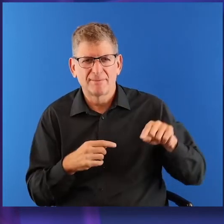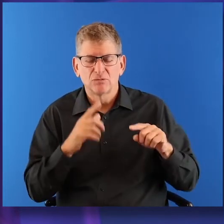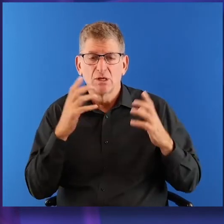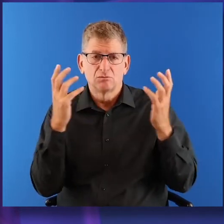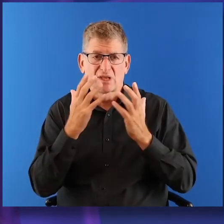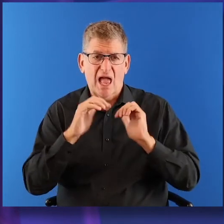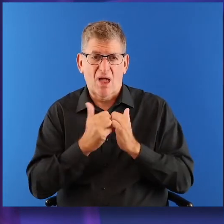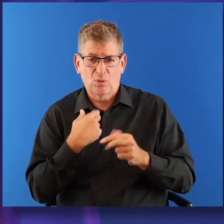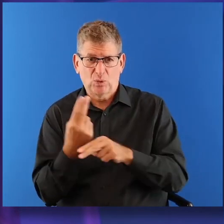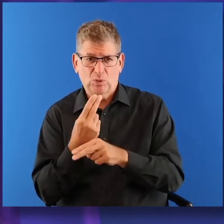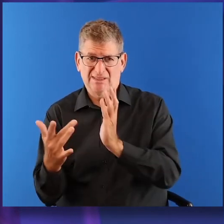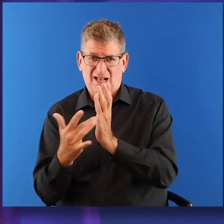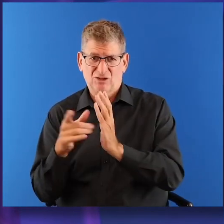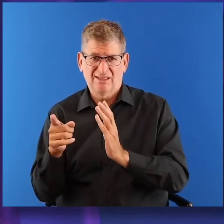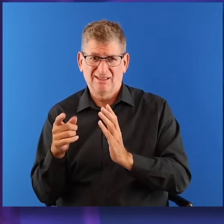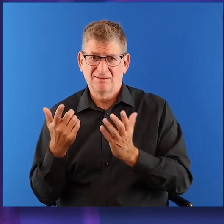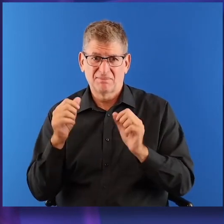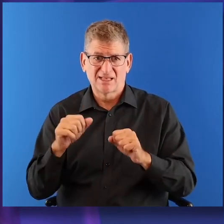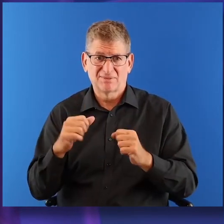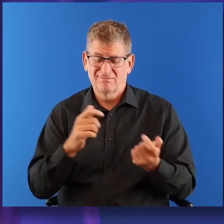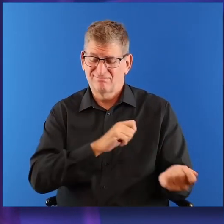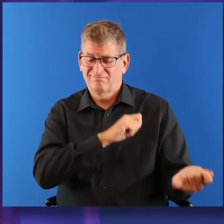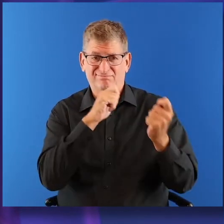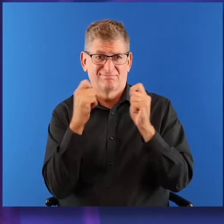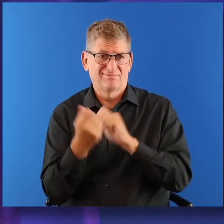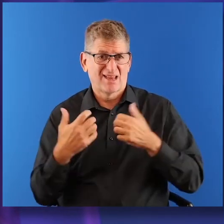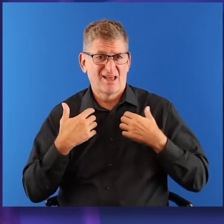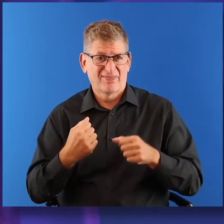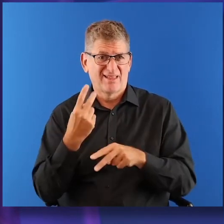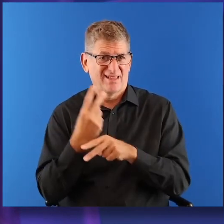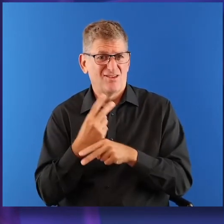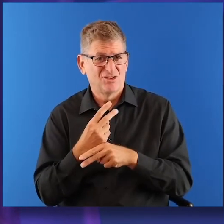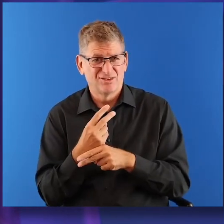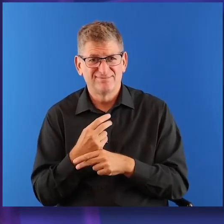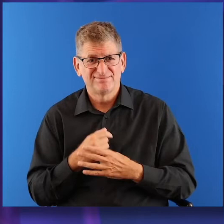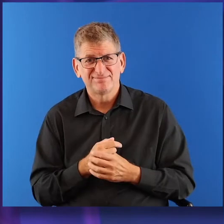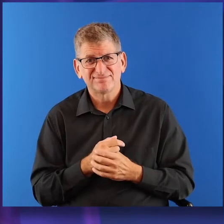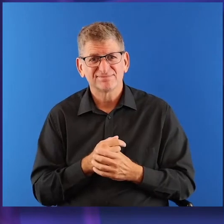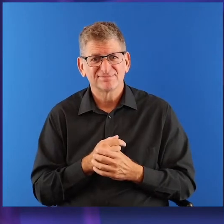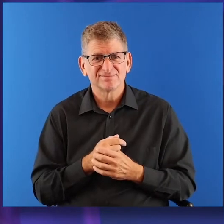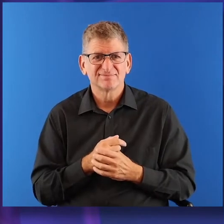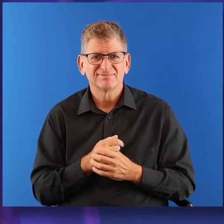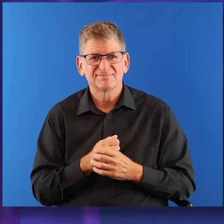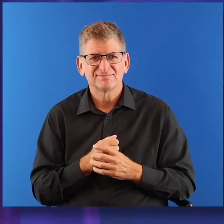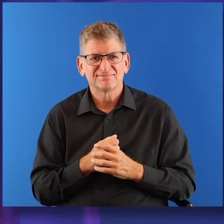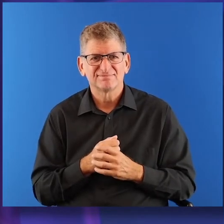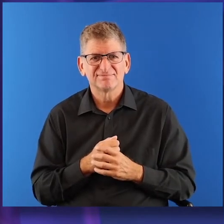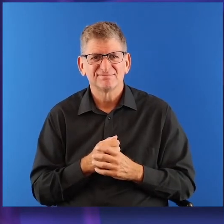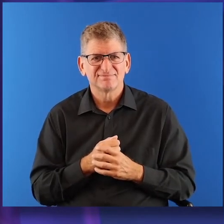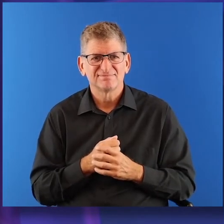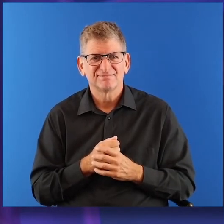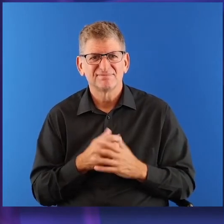Incredible how we can use technology to actually possibly transform health care